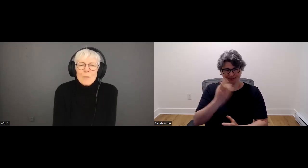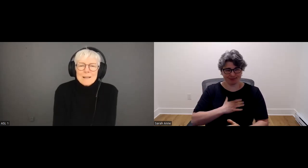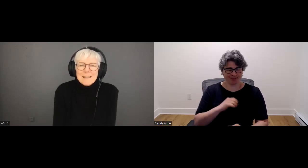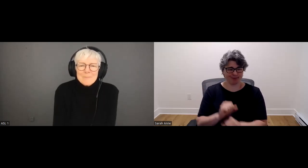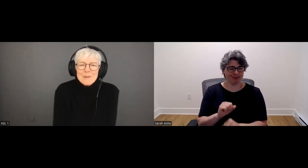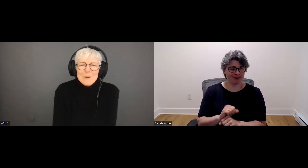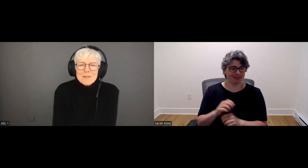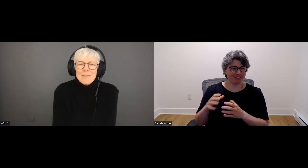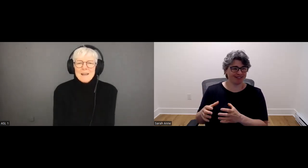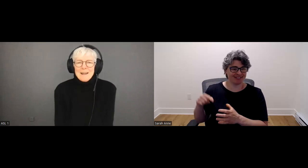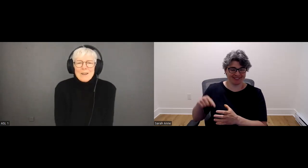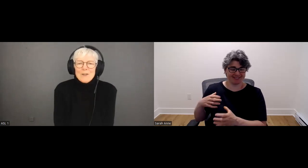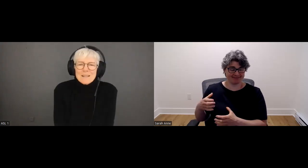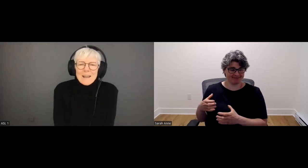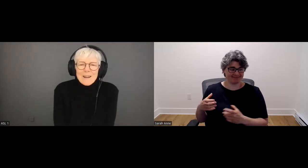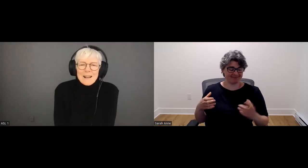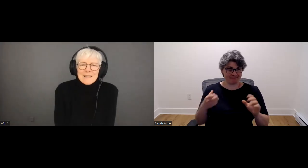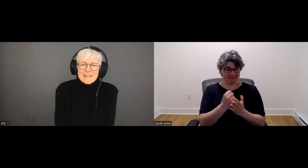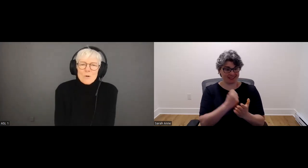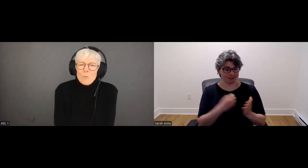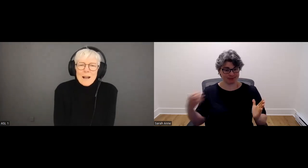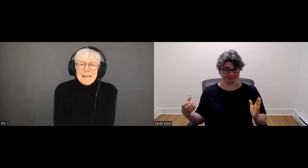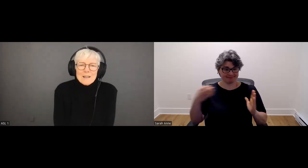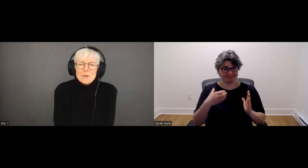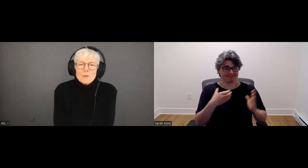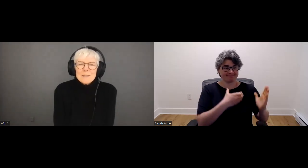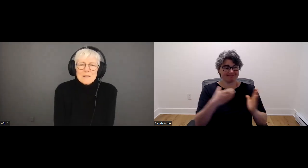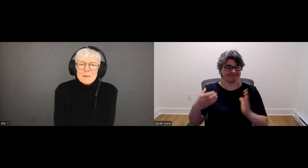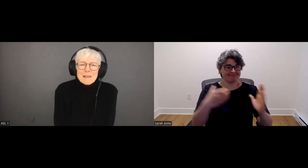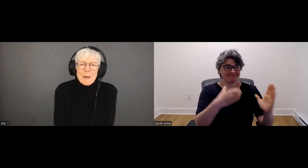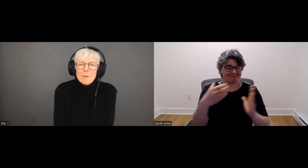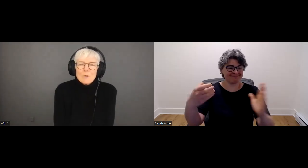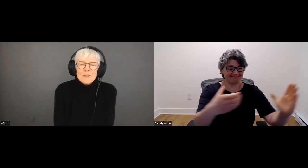on my team you know so that I could I could access what I needed to to make that promotion